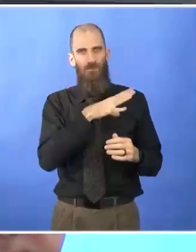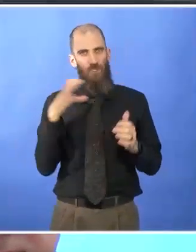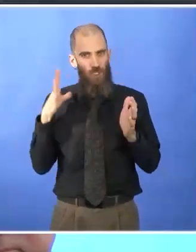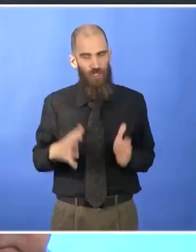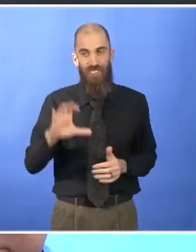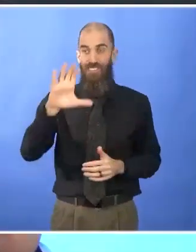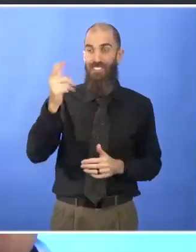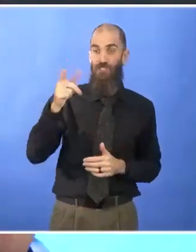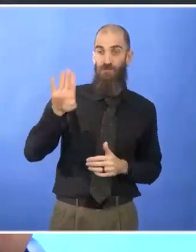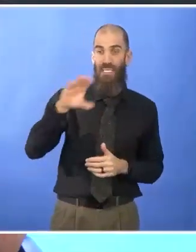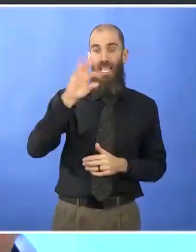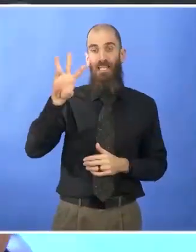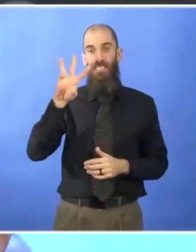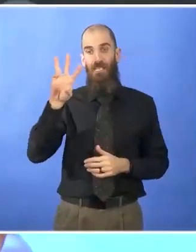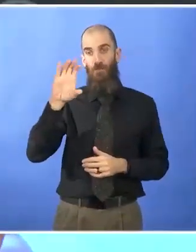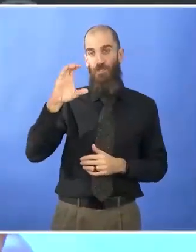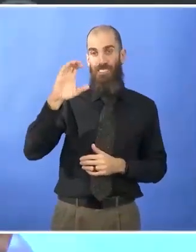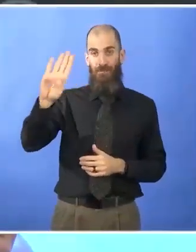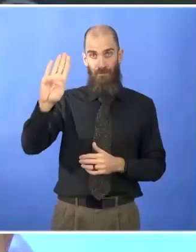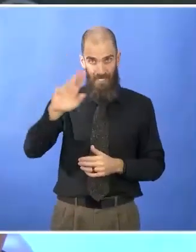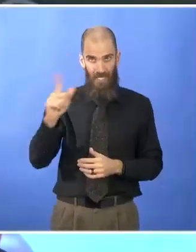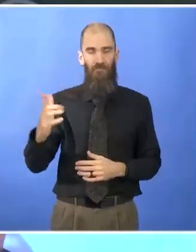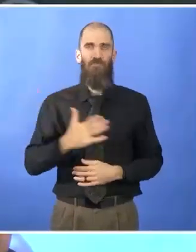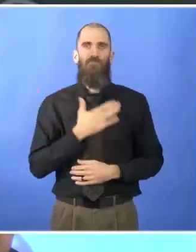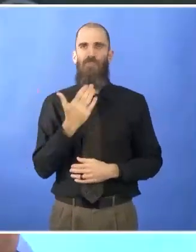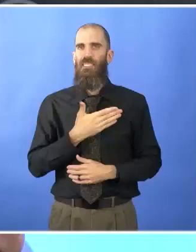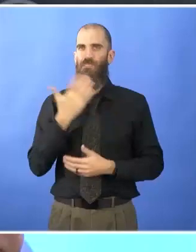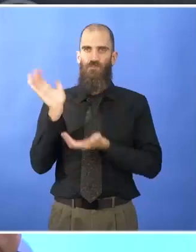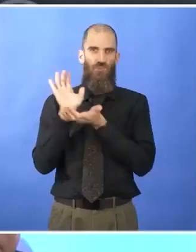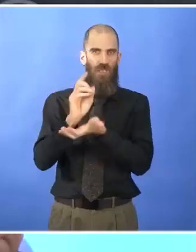AFFAIRS FOR A ARE PLEASED TO PRESENT FOR YOUR CONSIDERATION